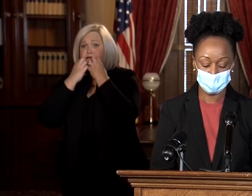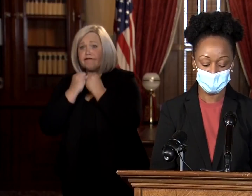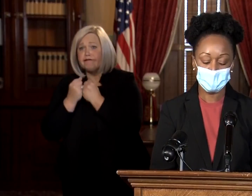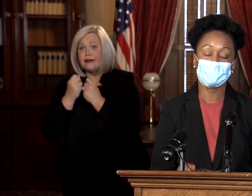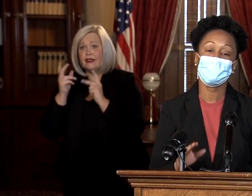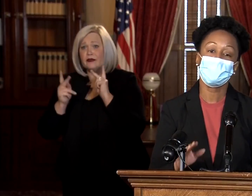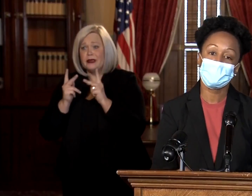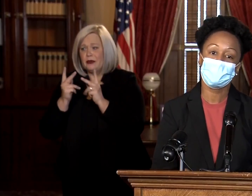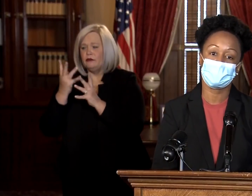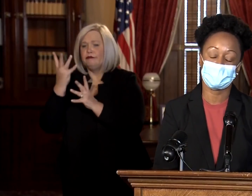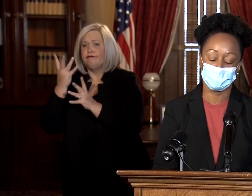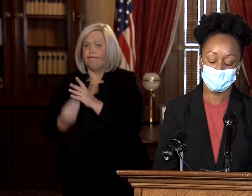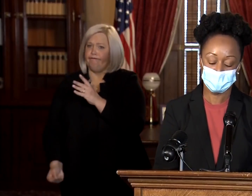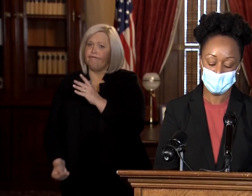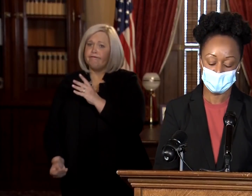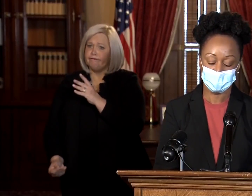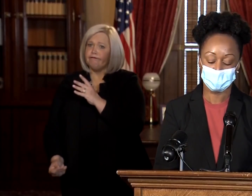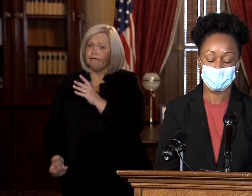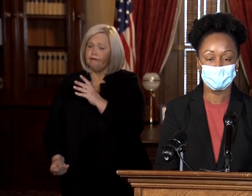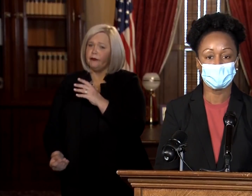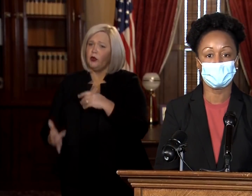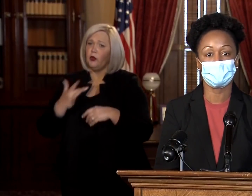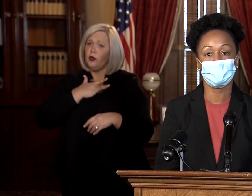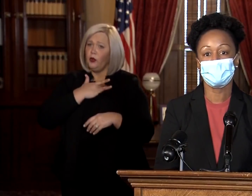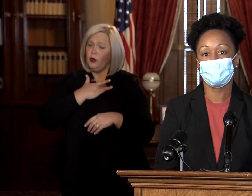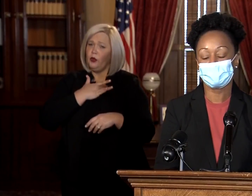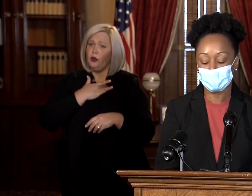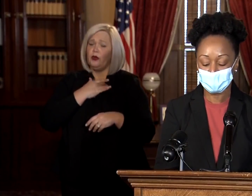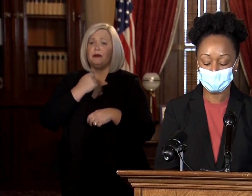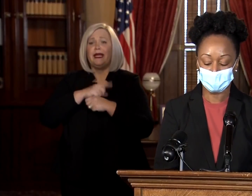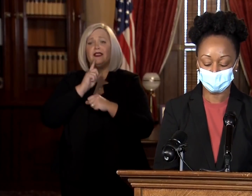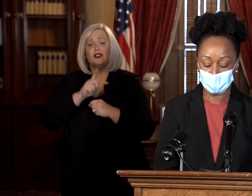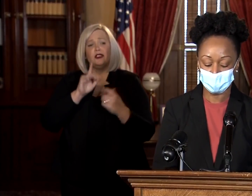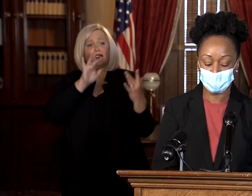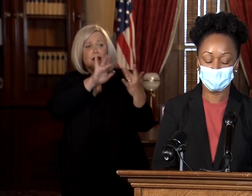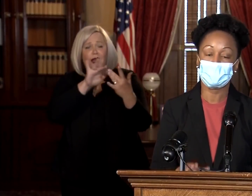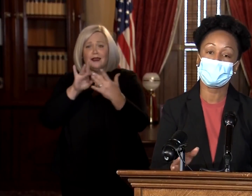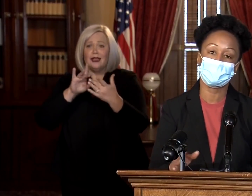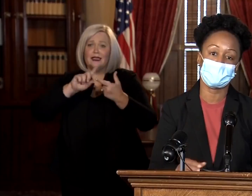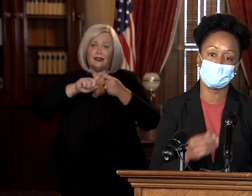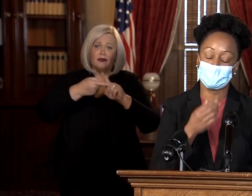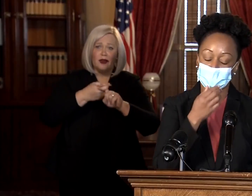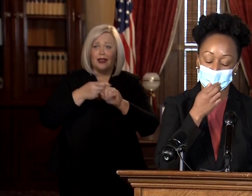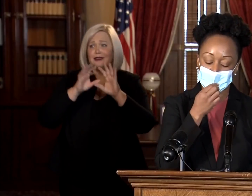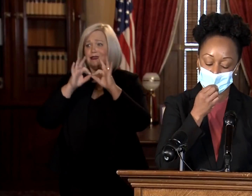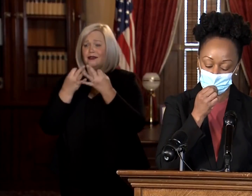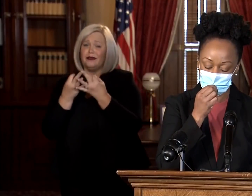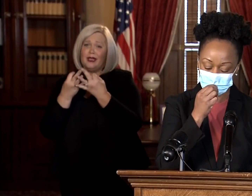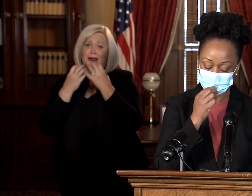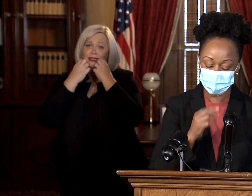The loss that many people have experienced this year has been experienced this year has been devastating. devastating. Let’s please remember to check Let’s please remember to check in on loved ones, friends, and